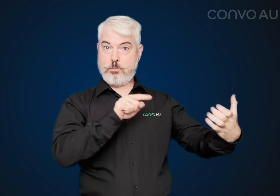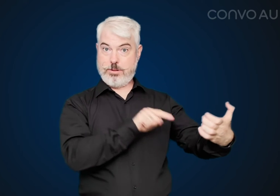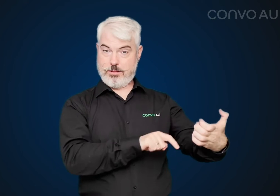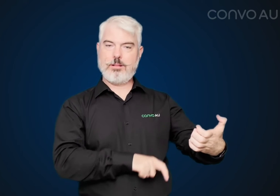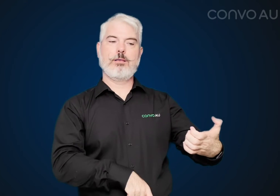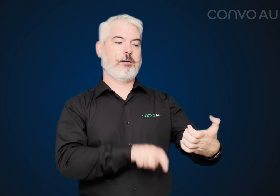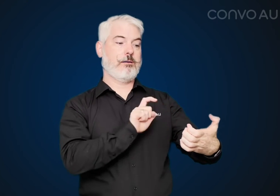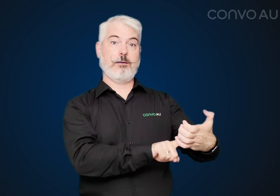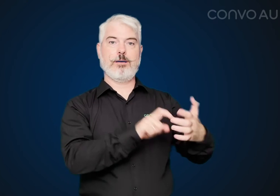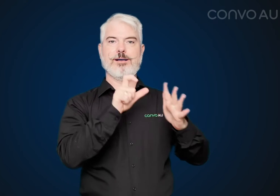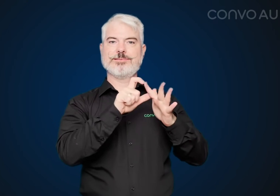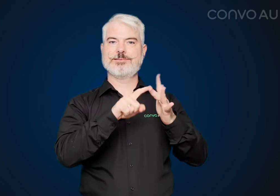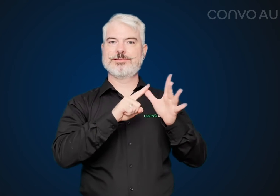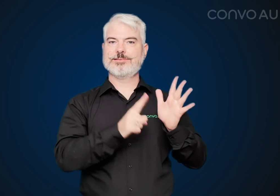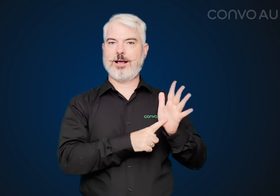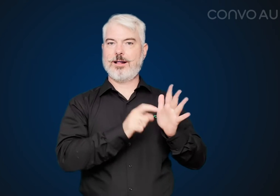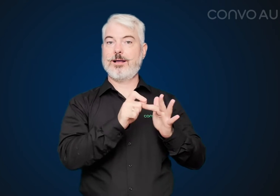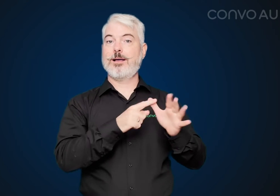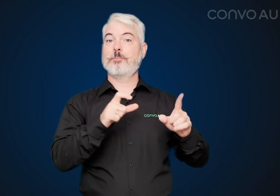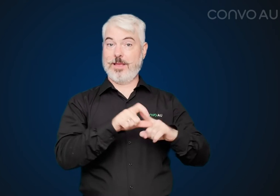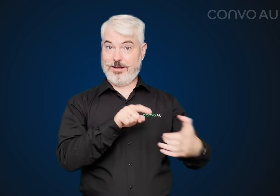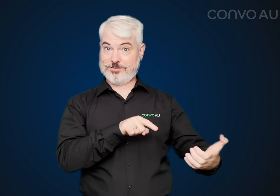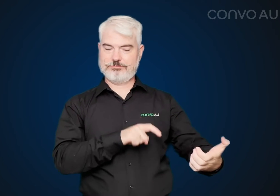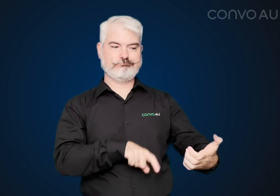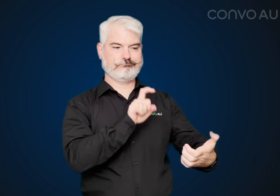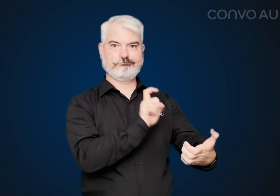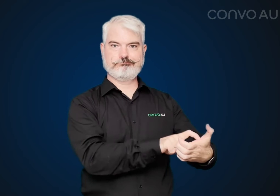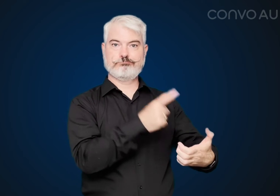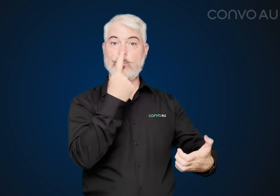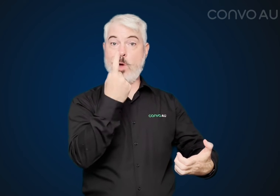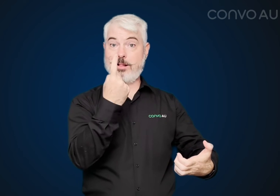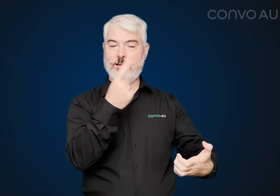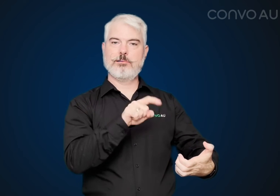and go to the Dial Pad, press 1